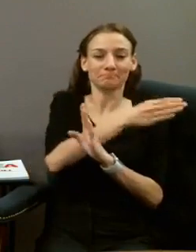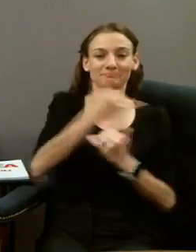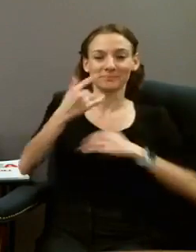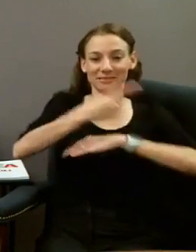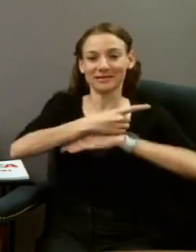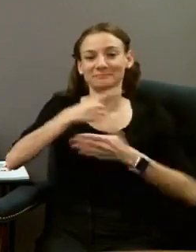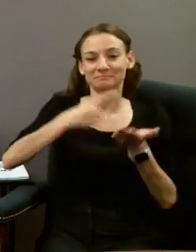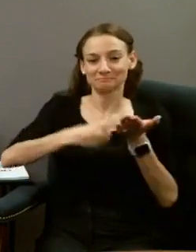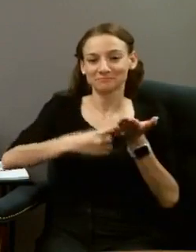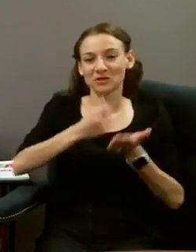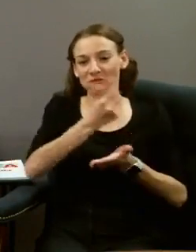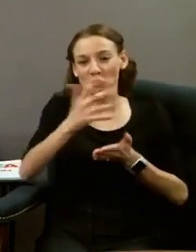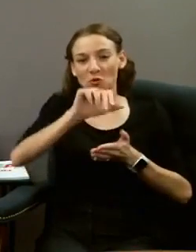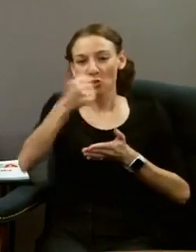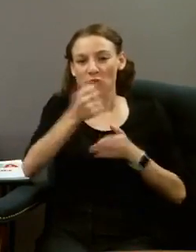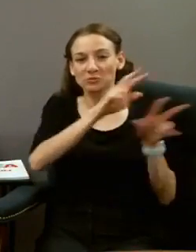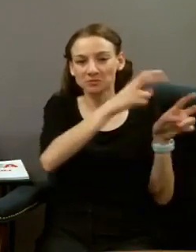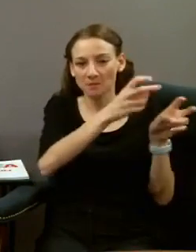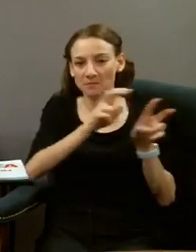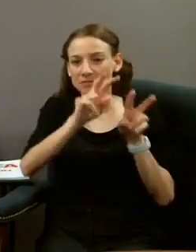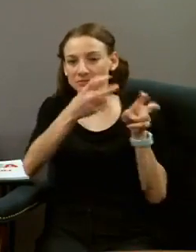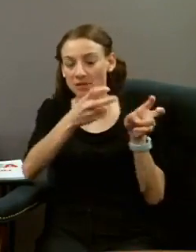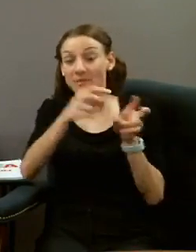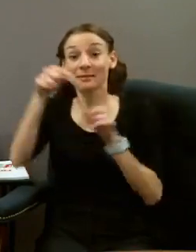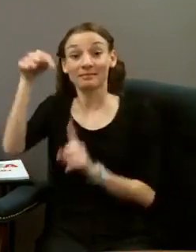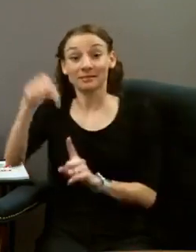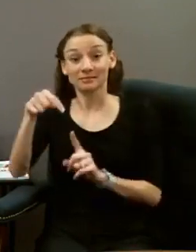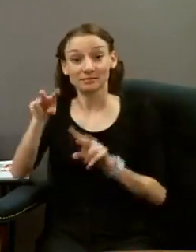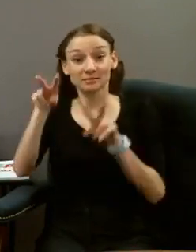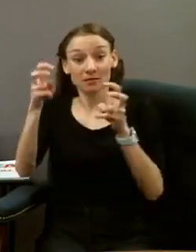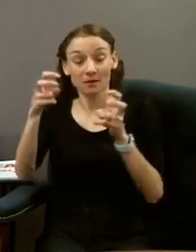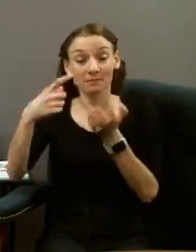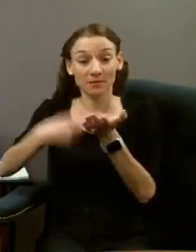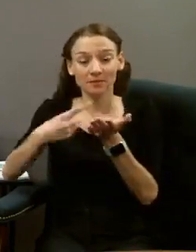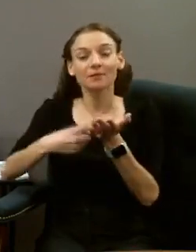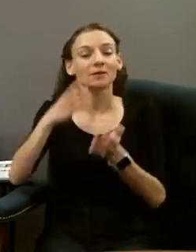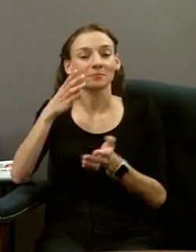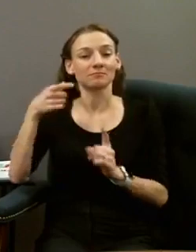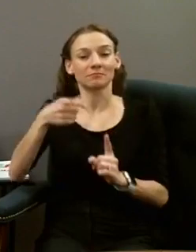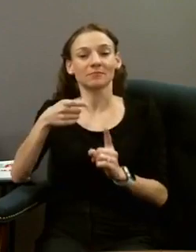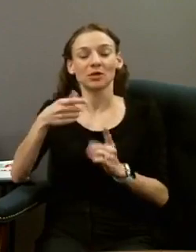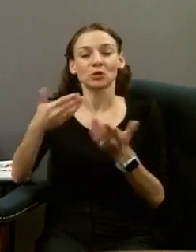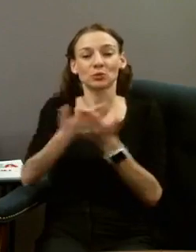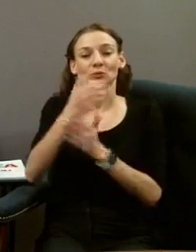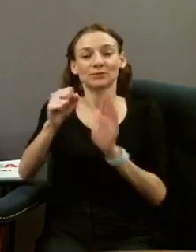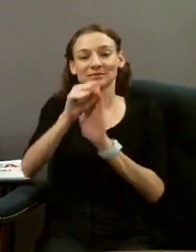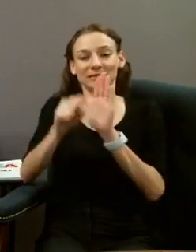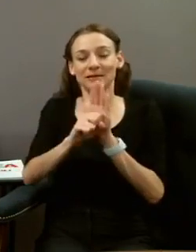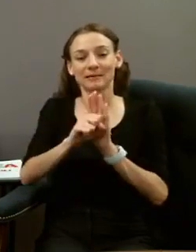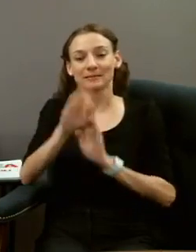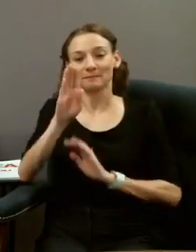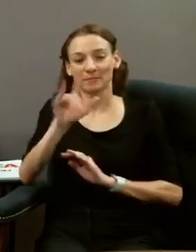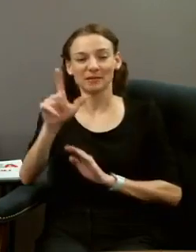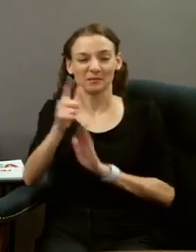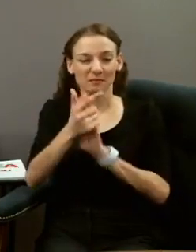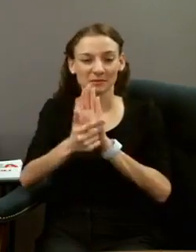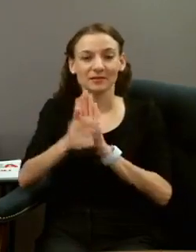earlier in this series, and this segment focuses on a new state bill that prohibits